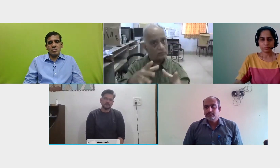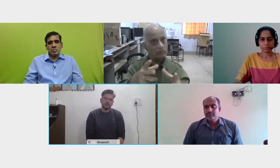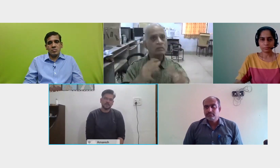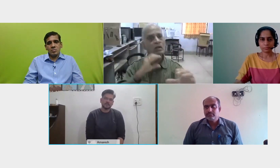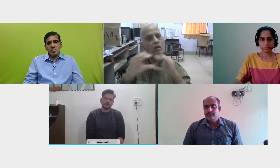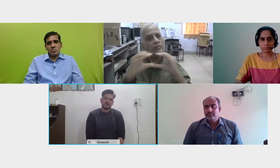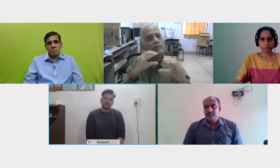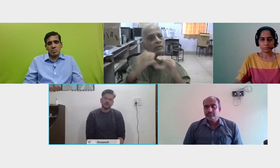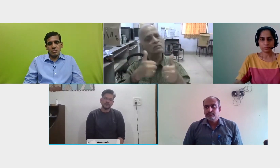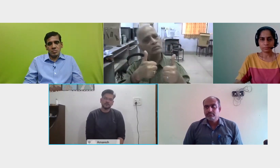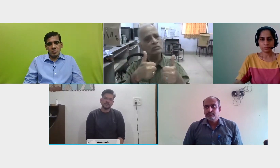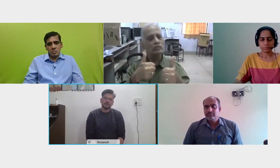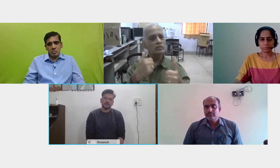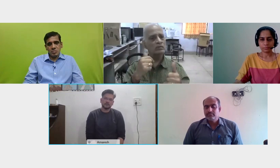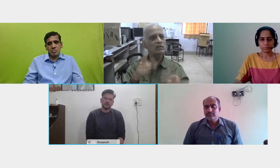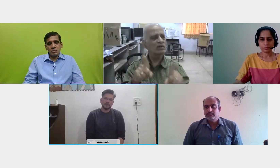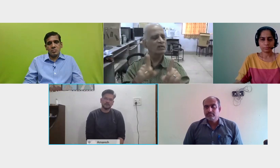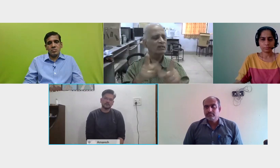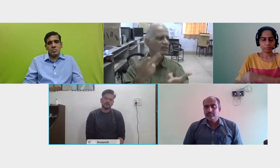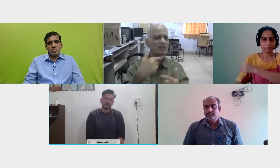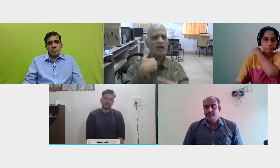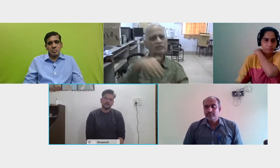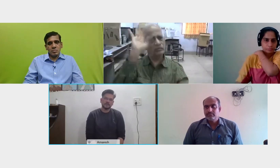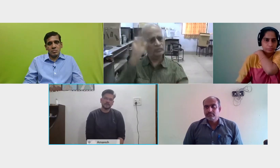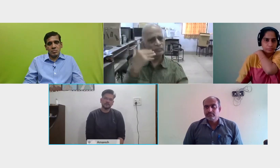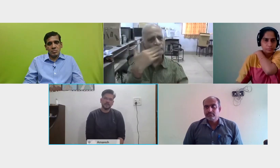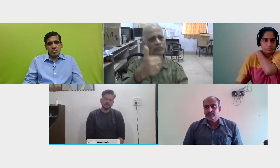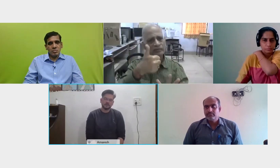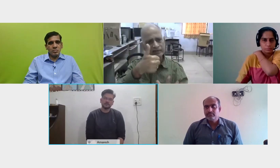different. But when those people had come together during the event they were able to